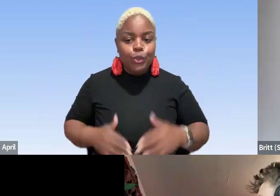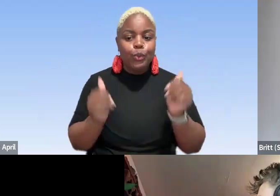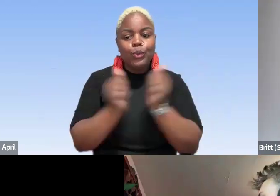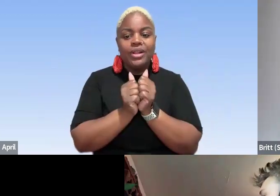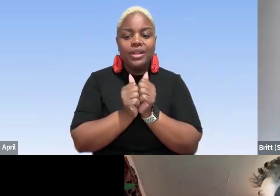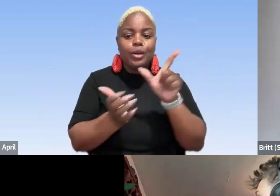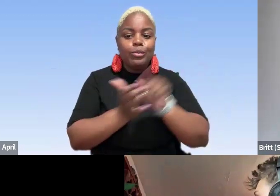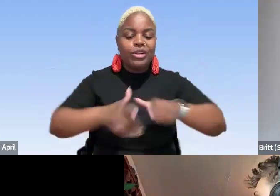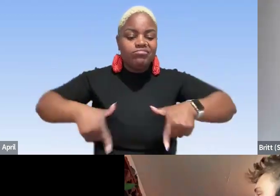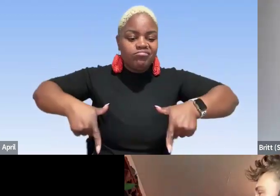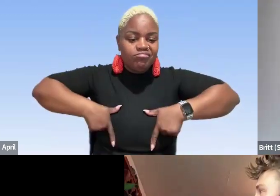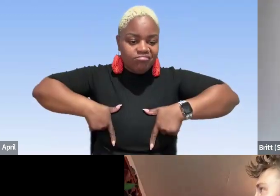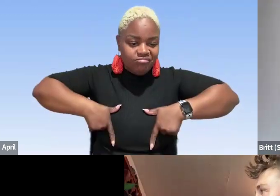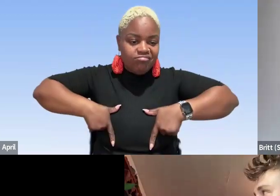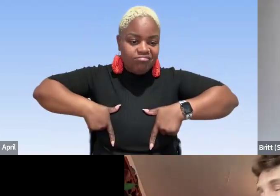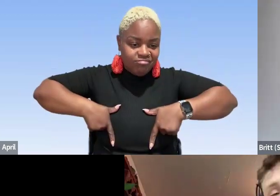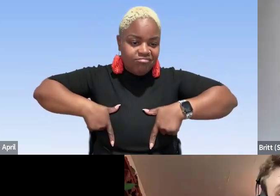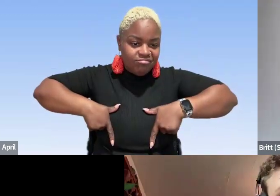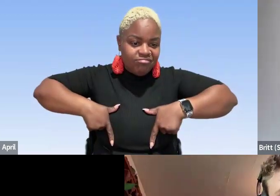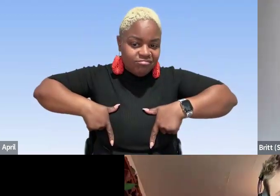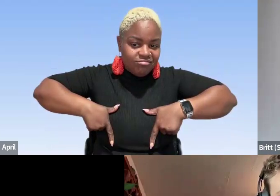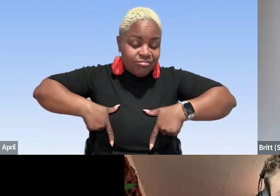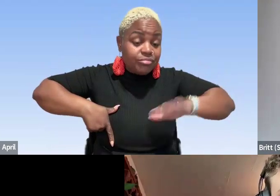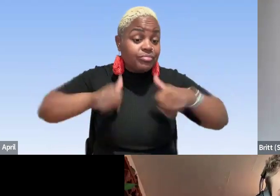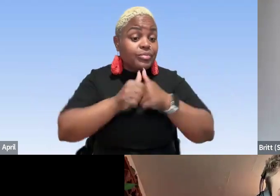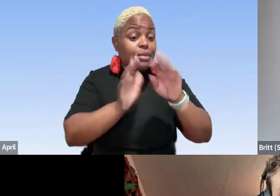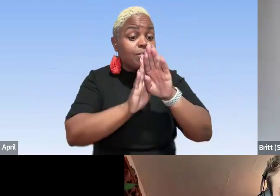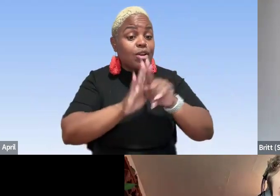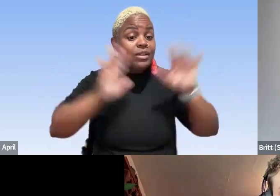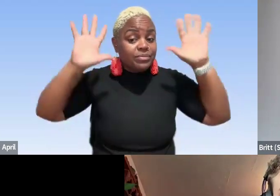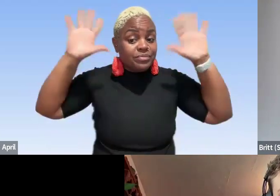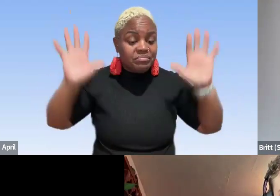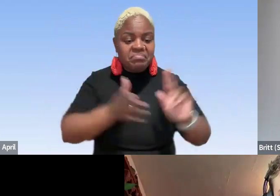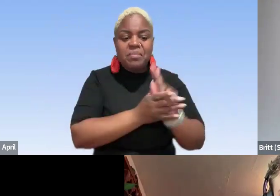And behind me are a bunch of plants that I have no,